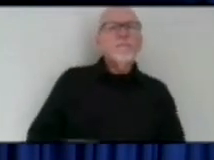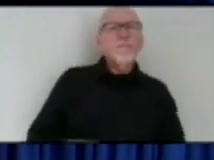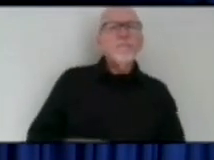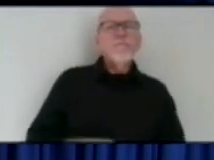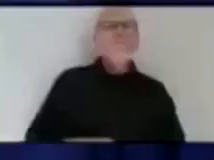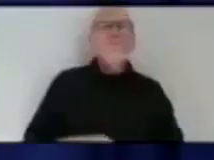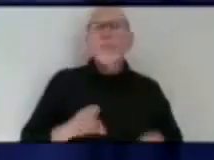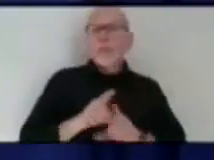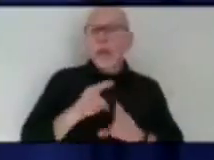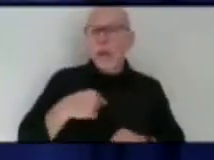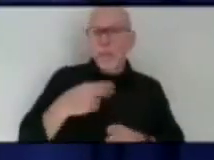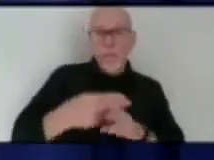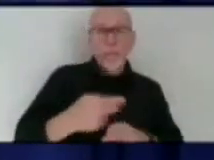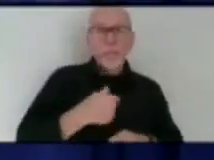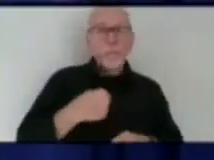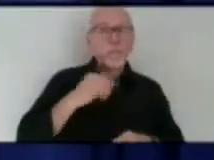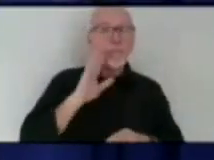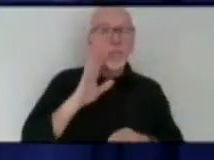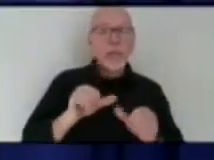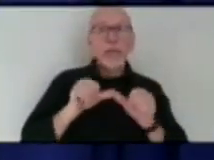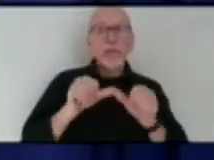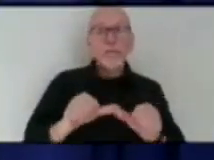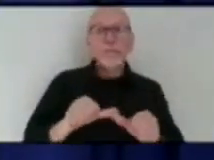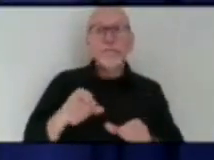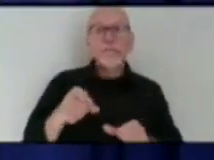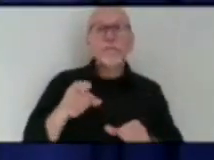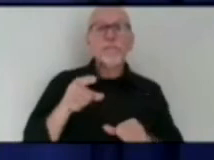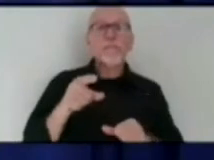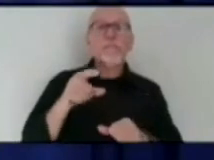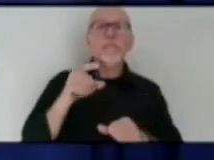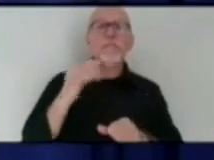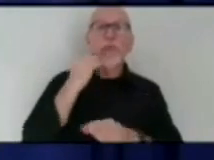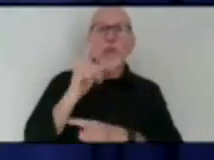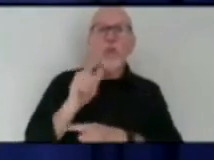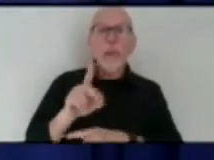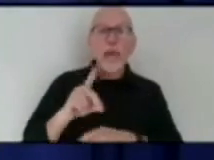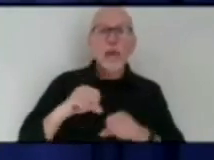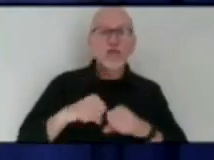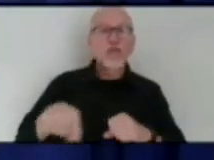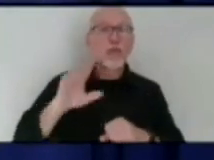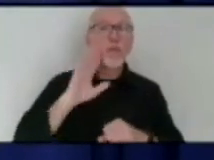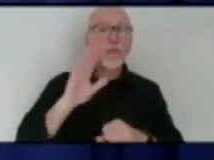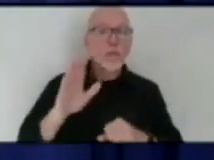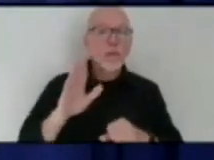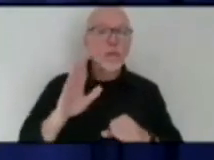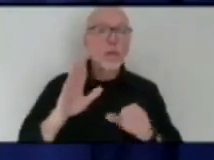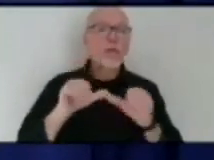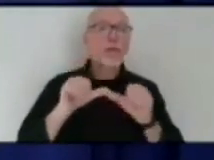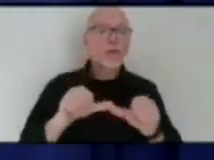continue to the sea, etcetera. Homeland security will continue to take, you